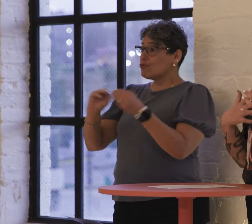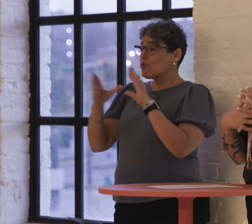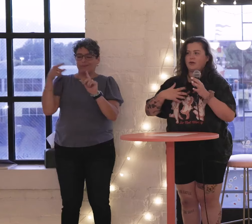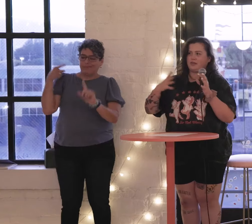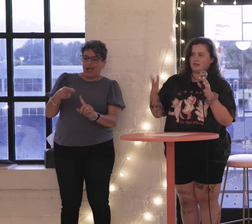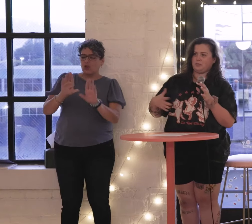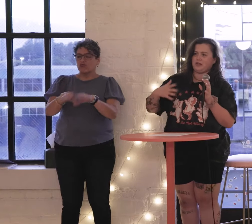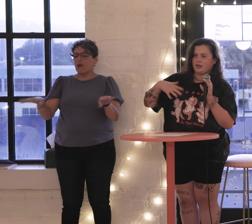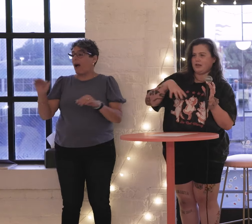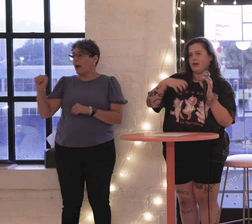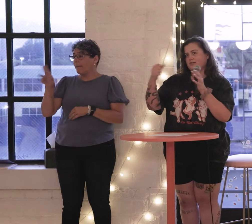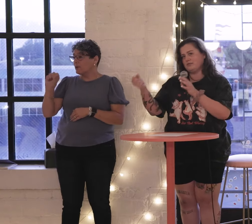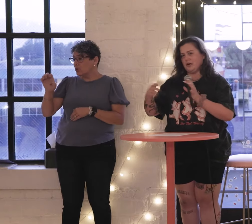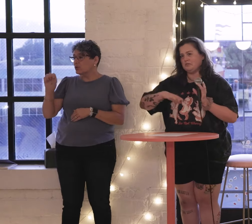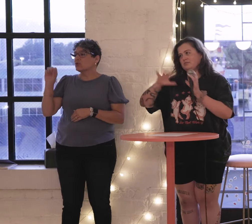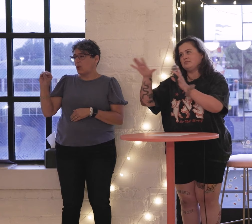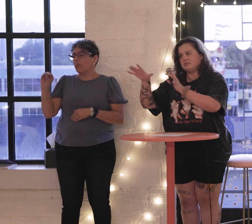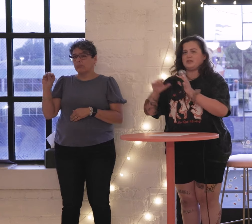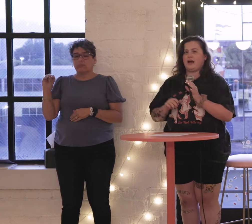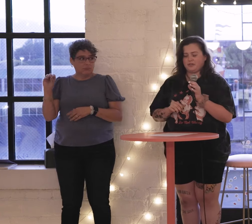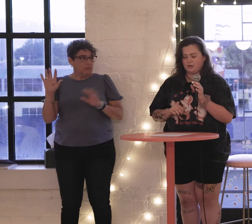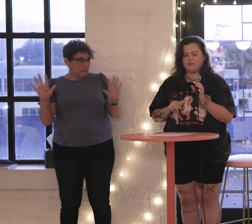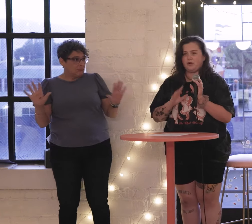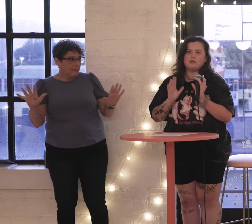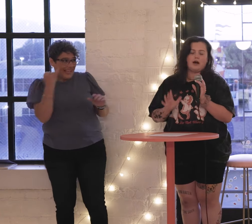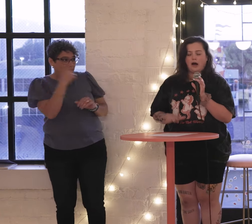So that's something that you got to, you know, get out the door for.